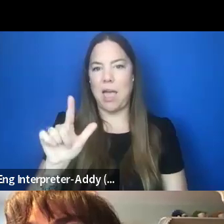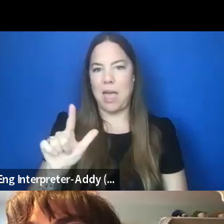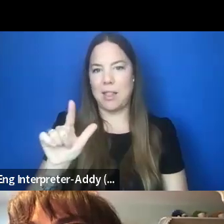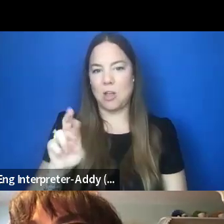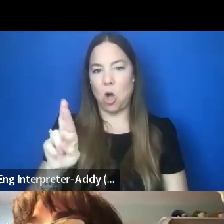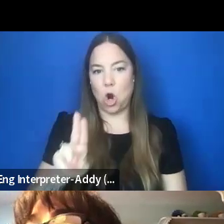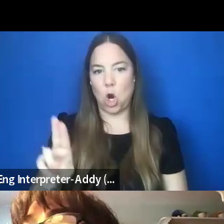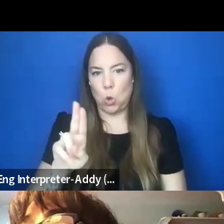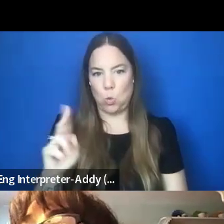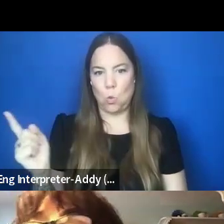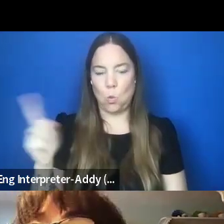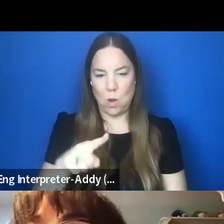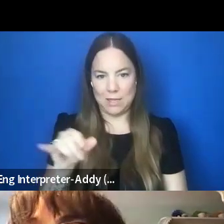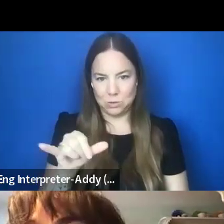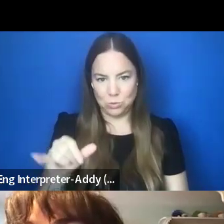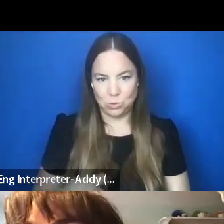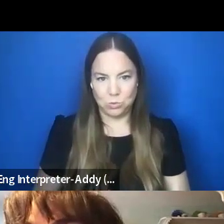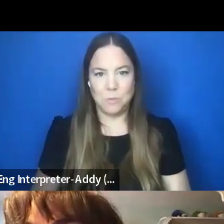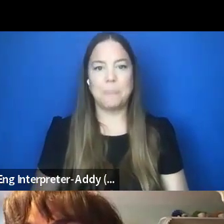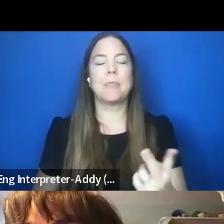Brooke Wilson: and they did 2 different presentations.